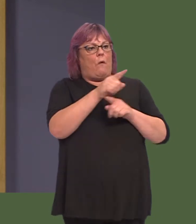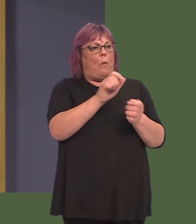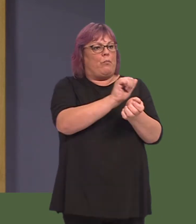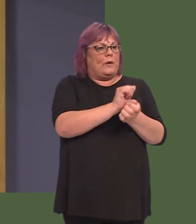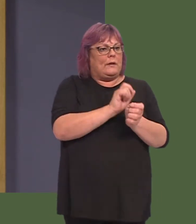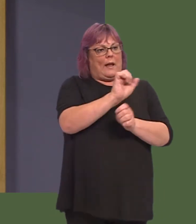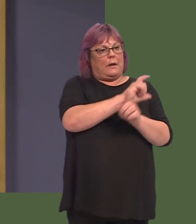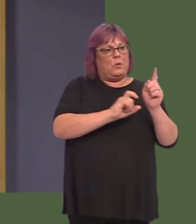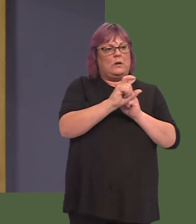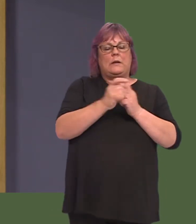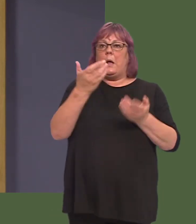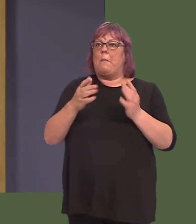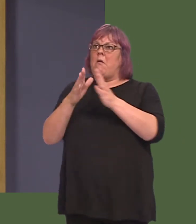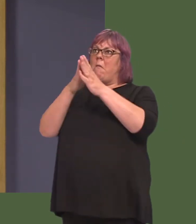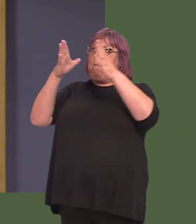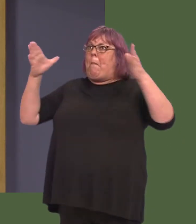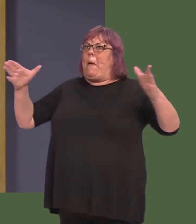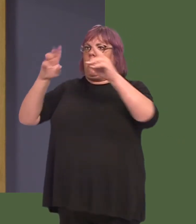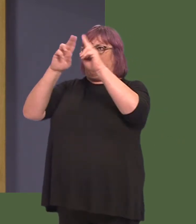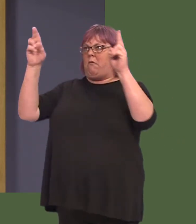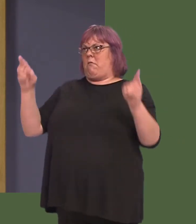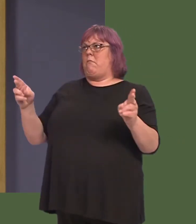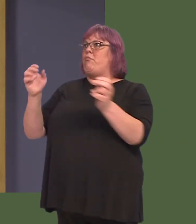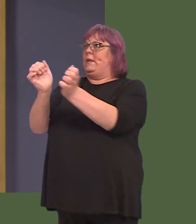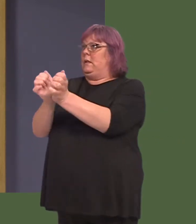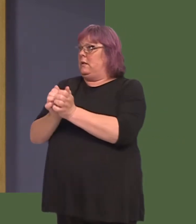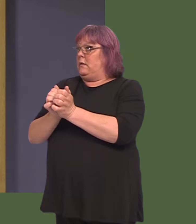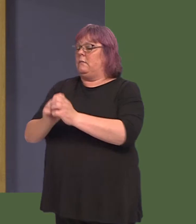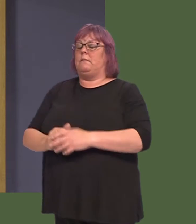compared to large prisons, and superprisons, particularly.